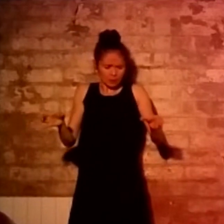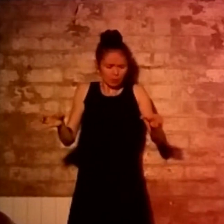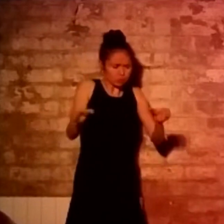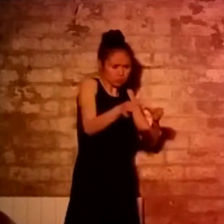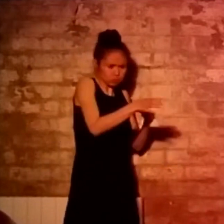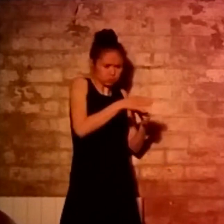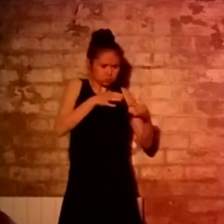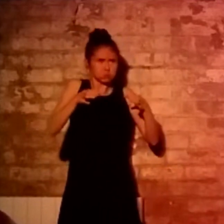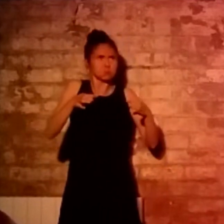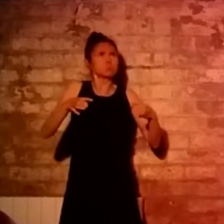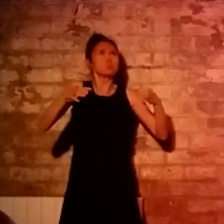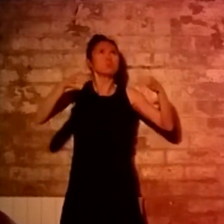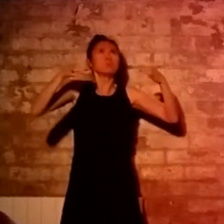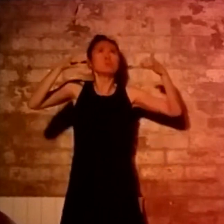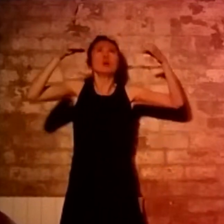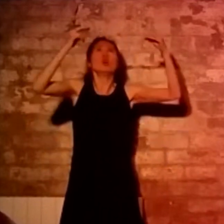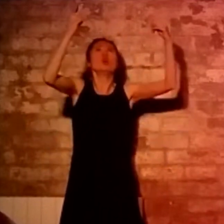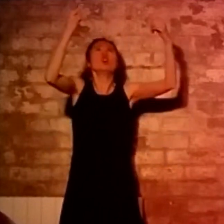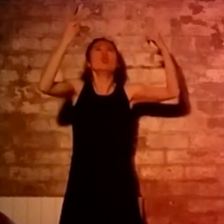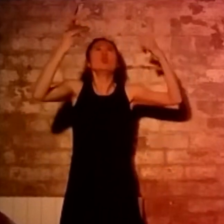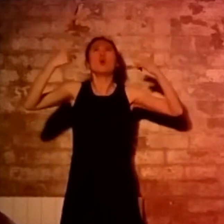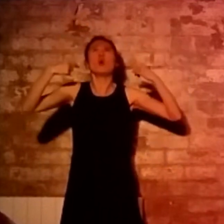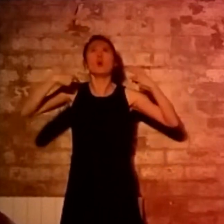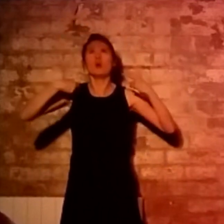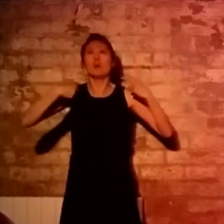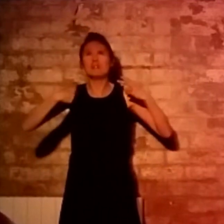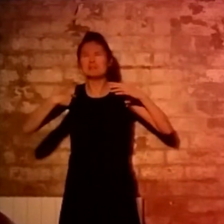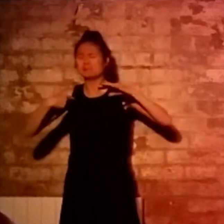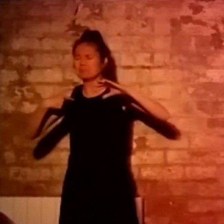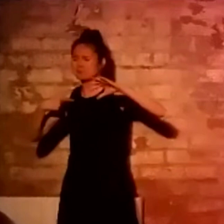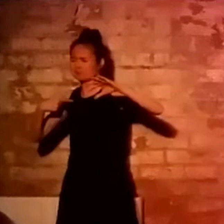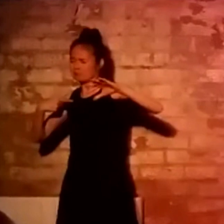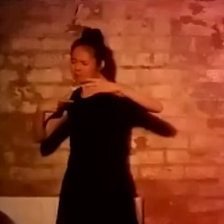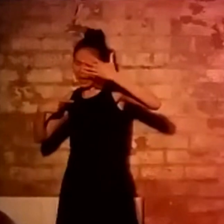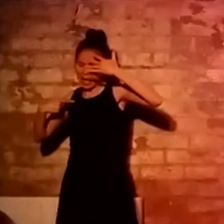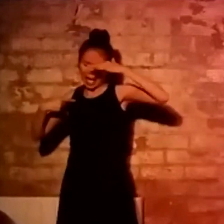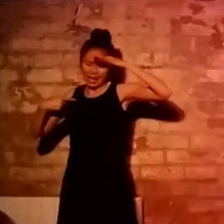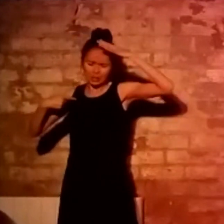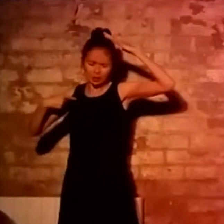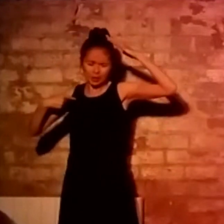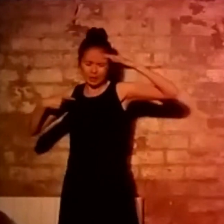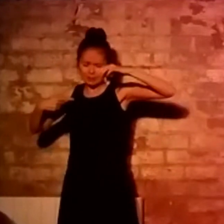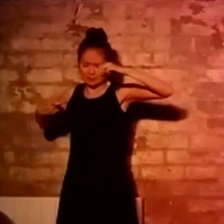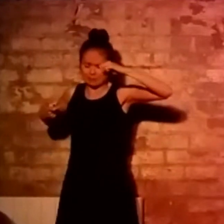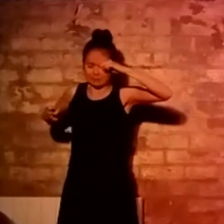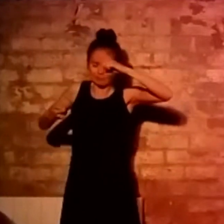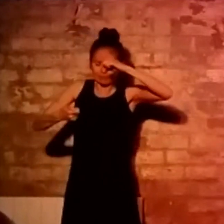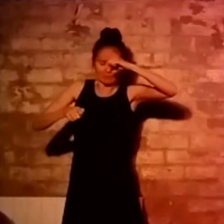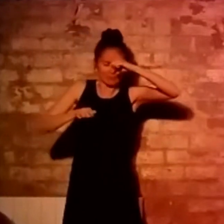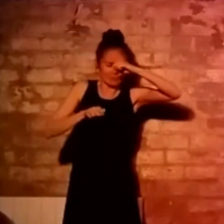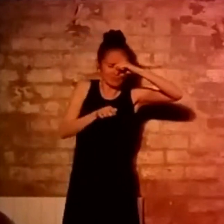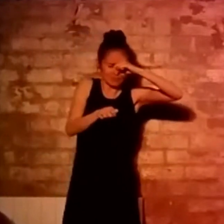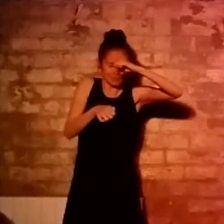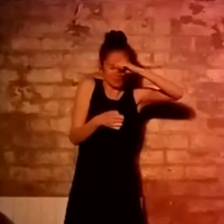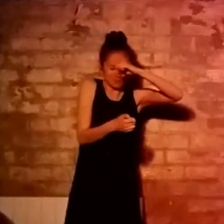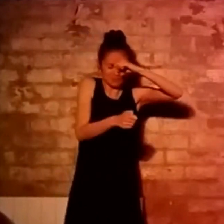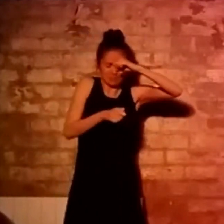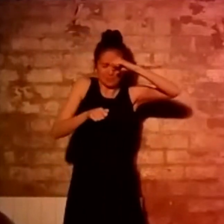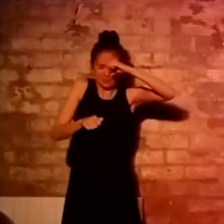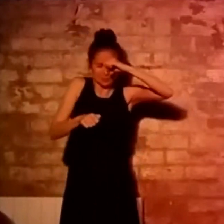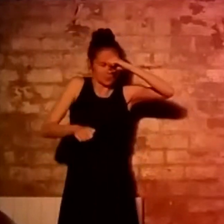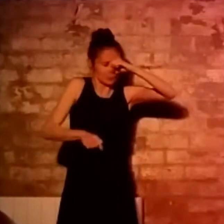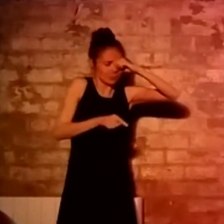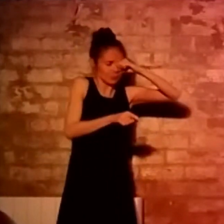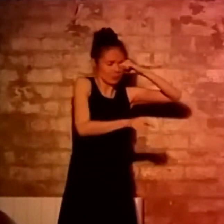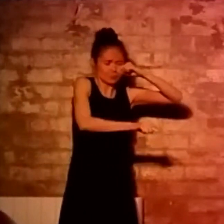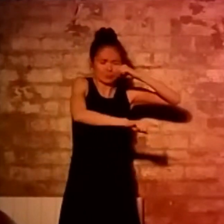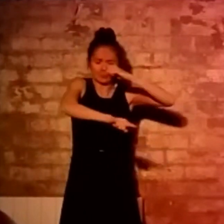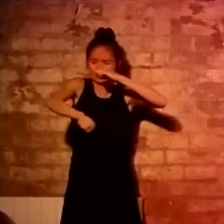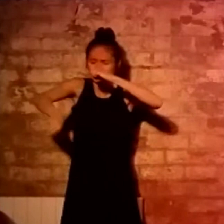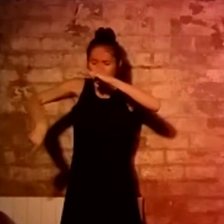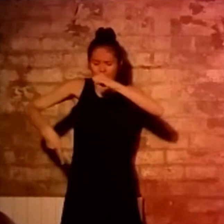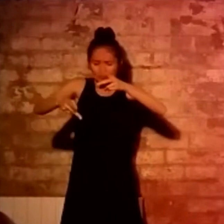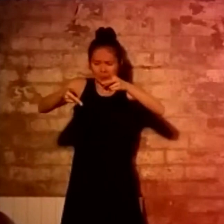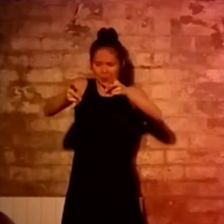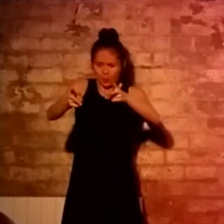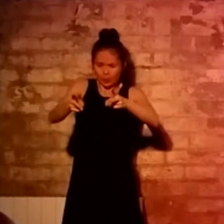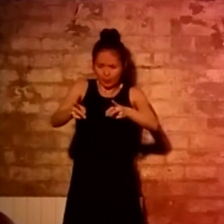As having pierced thy flesh seven melancholy measures; tenderly I strapped thy ankles to the chariot.